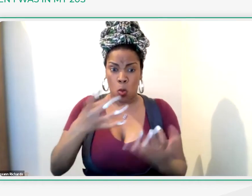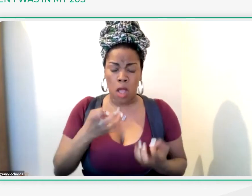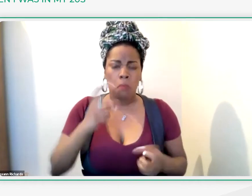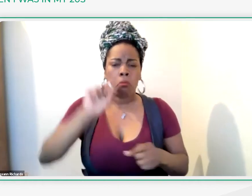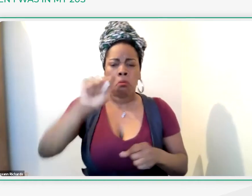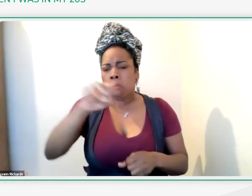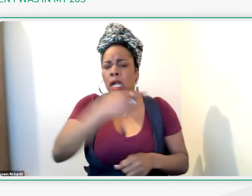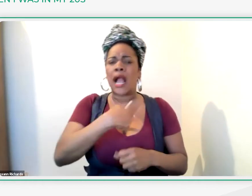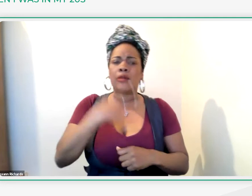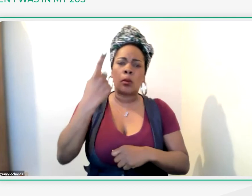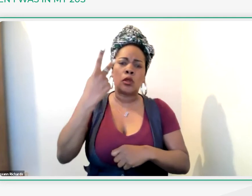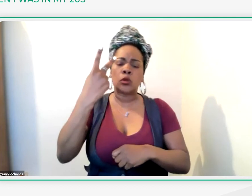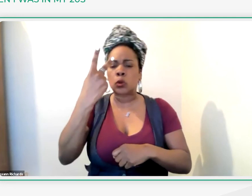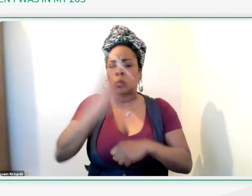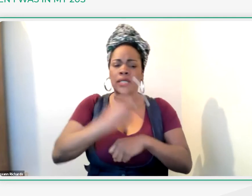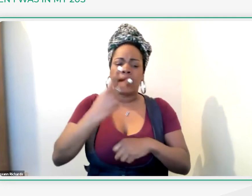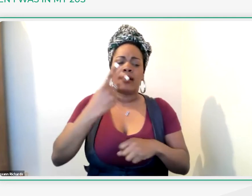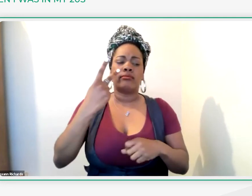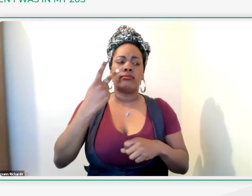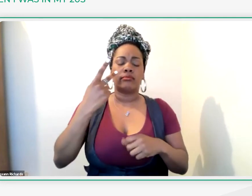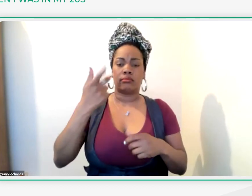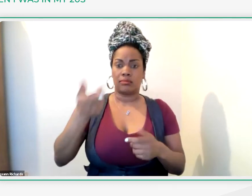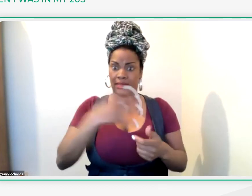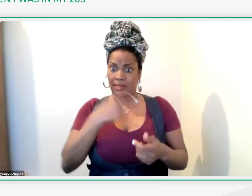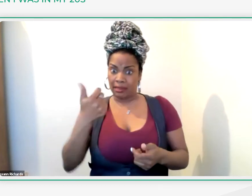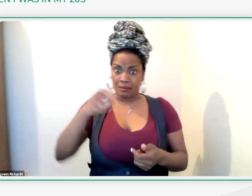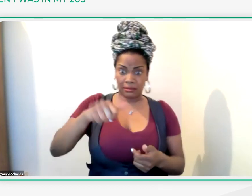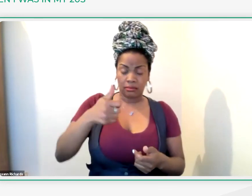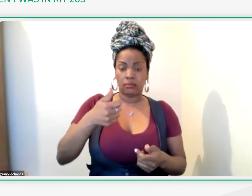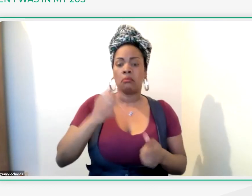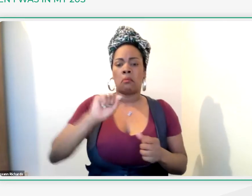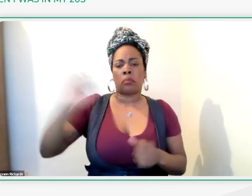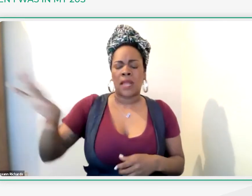So you want to make sure that if you're making a purchase it's something you really want.